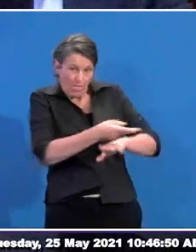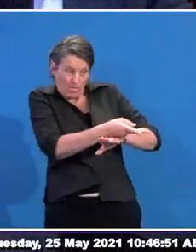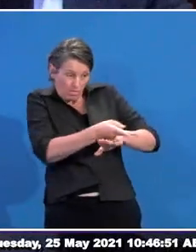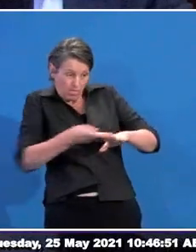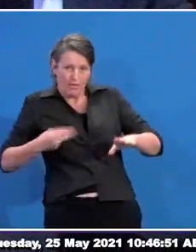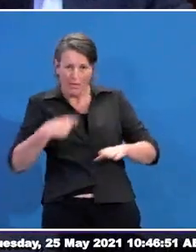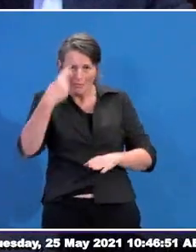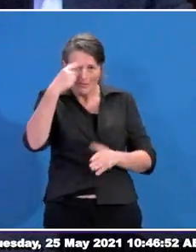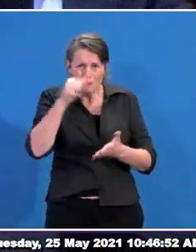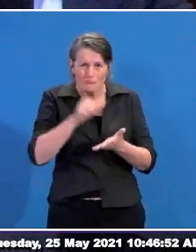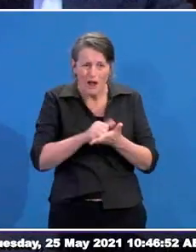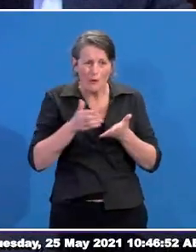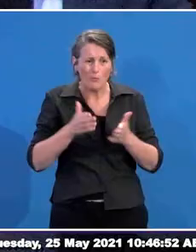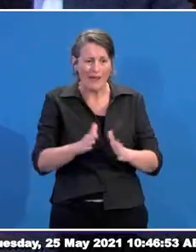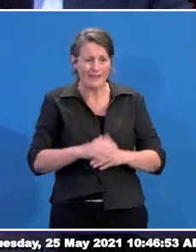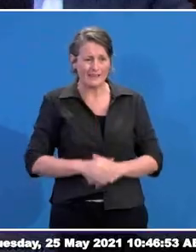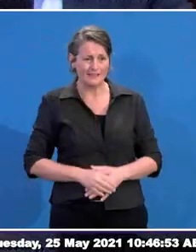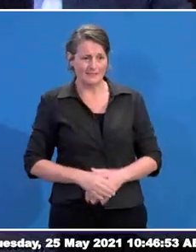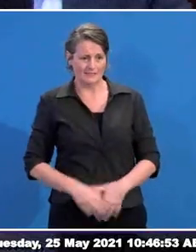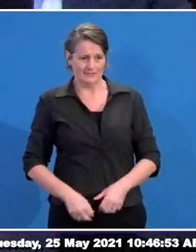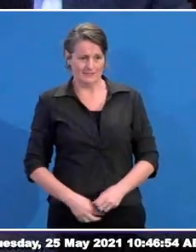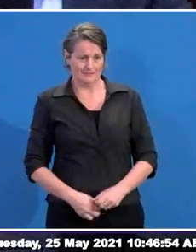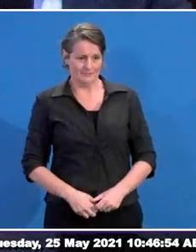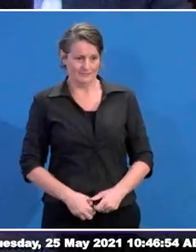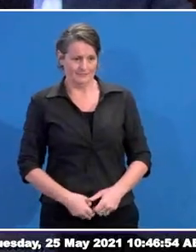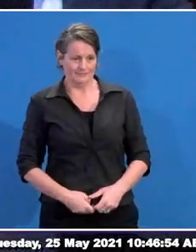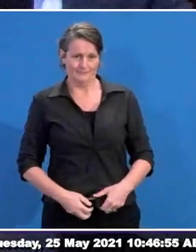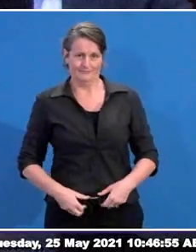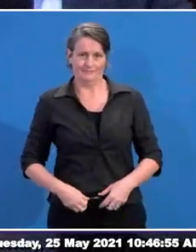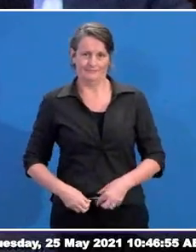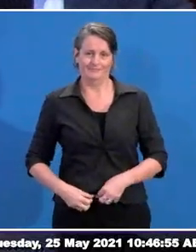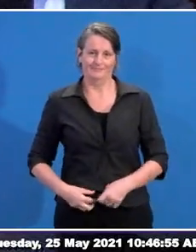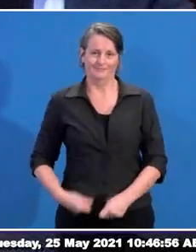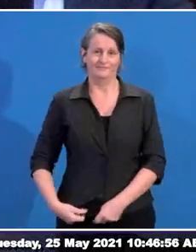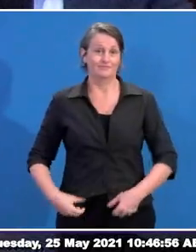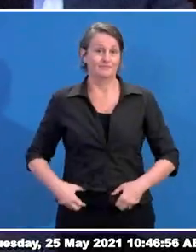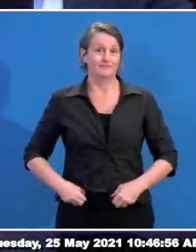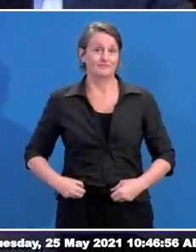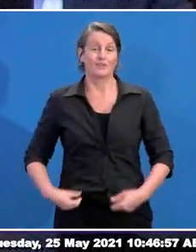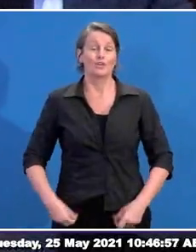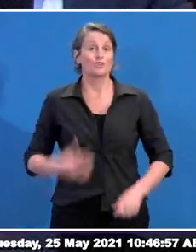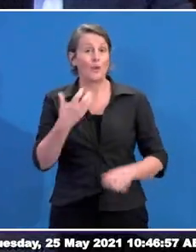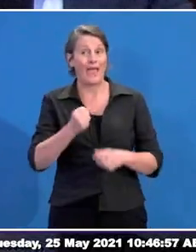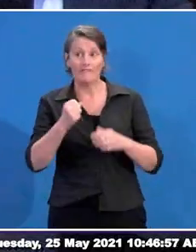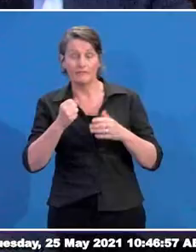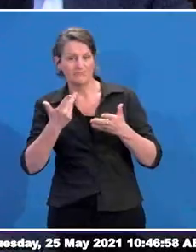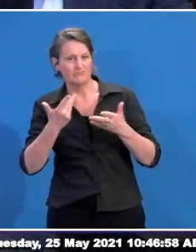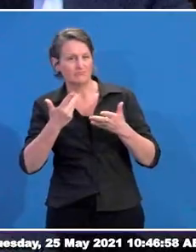You are aware that there was a criminal justice process? Yeah. MS EASTMAN: That lasted until mid-2020?